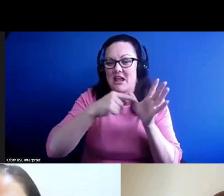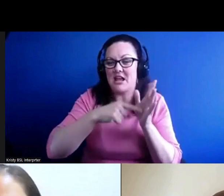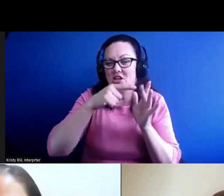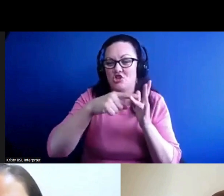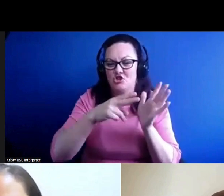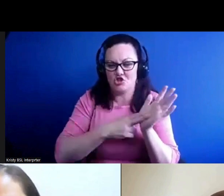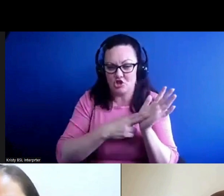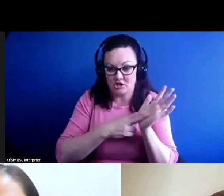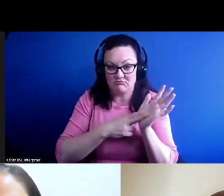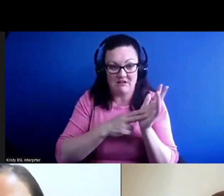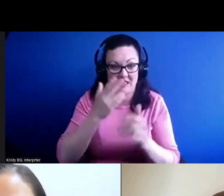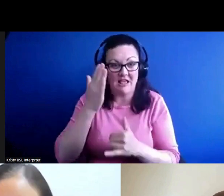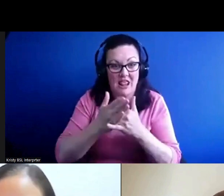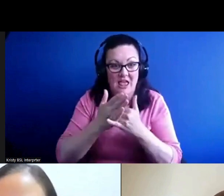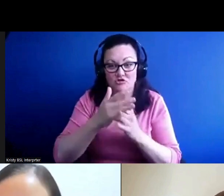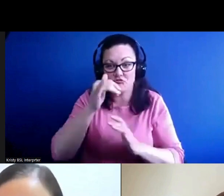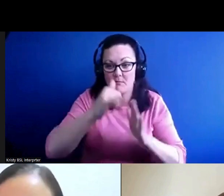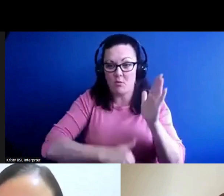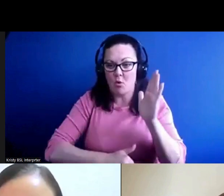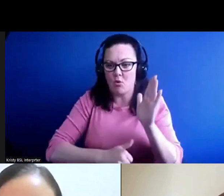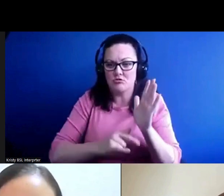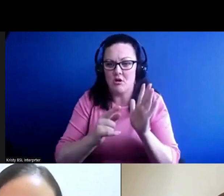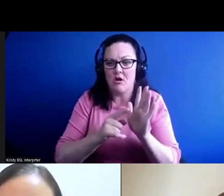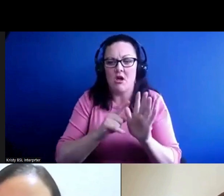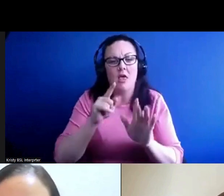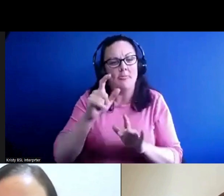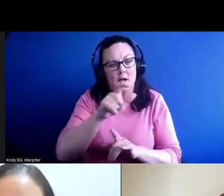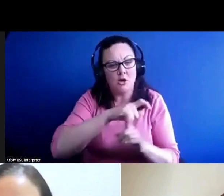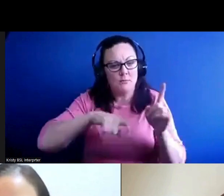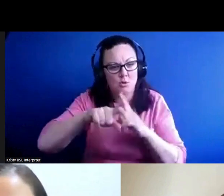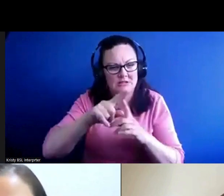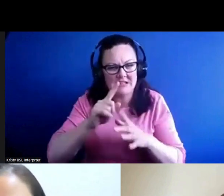those? >>: Yeah, that's a lovely question.